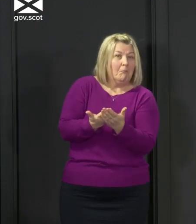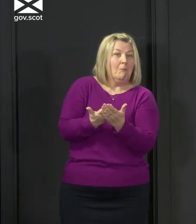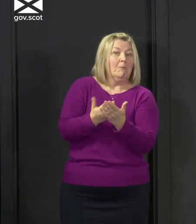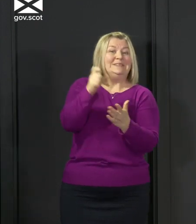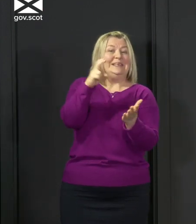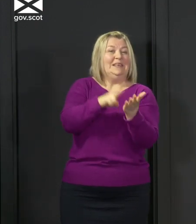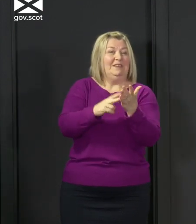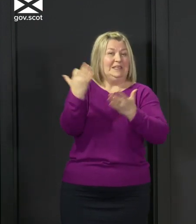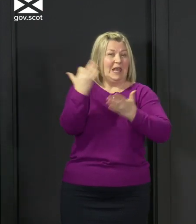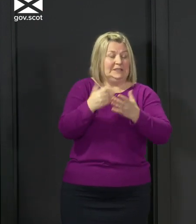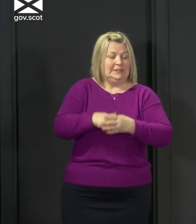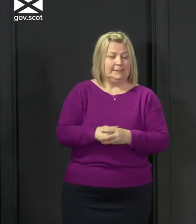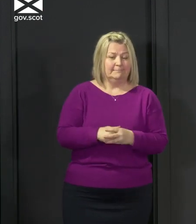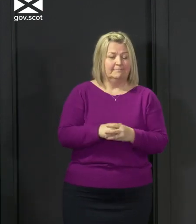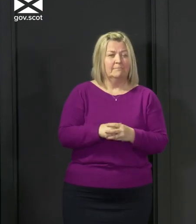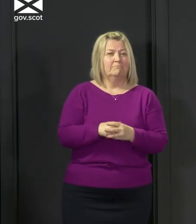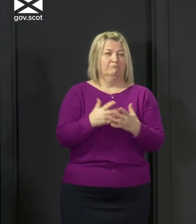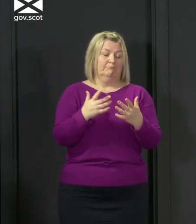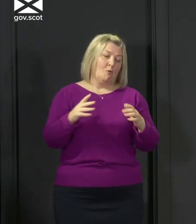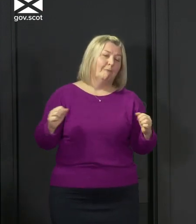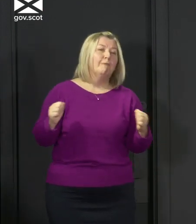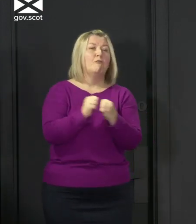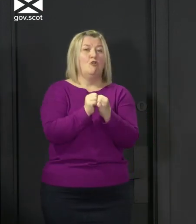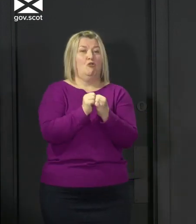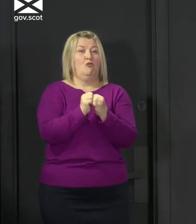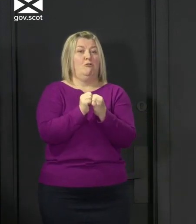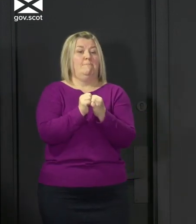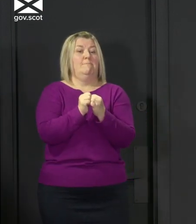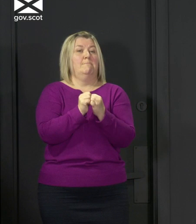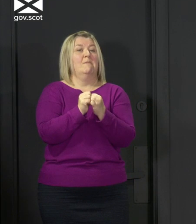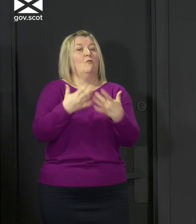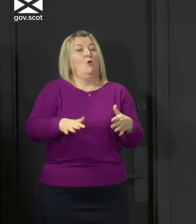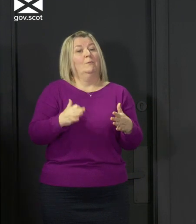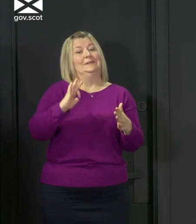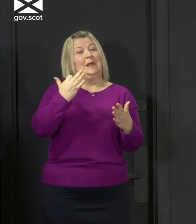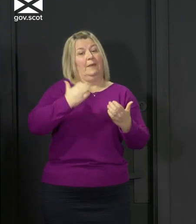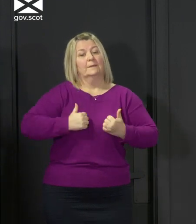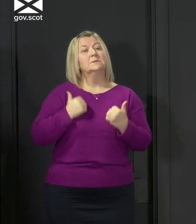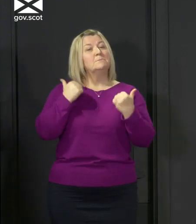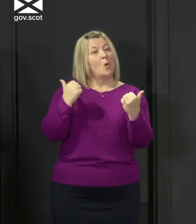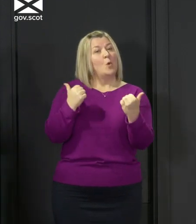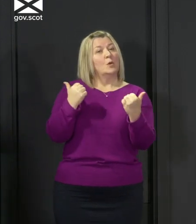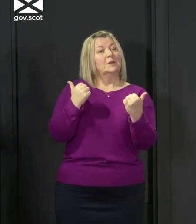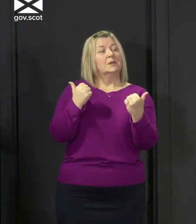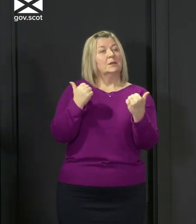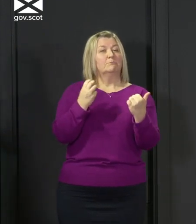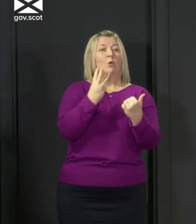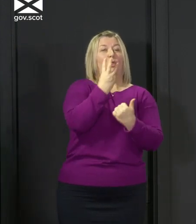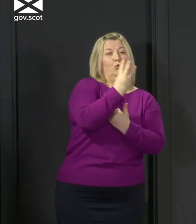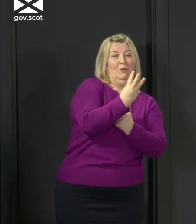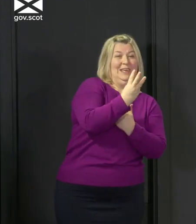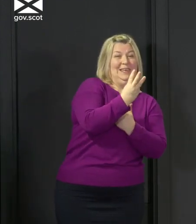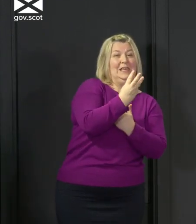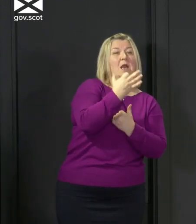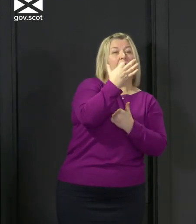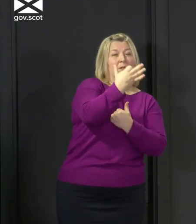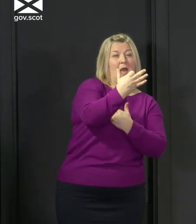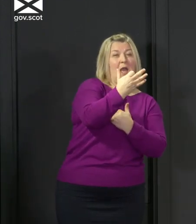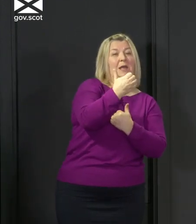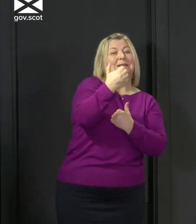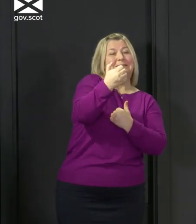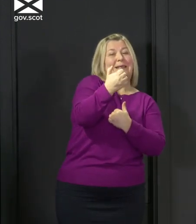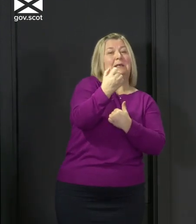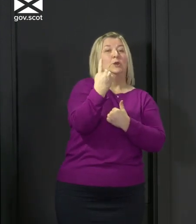First, I can confirm that, as at 9 o'clock this morning, there have been 3,961 positive